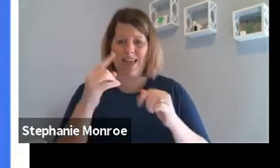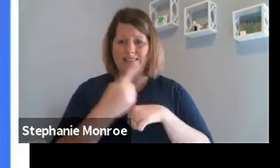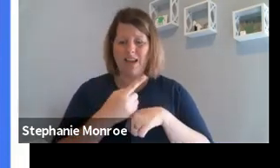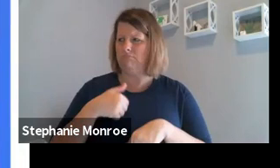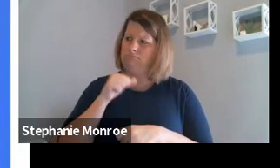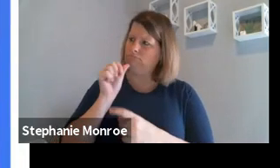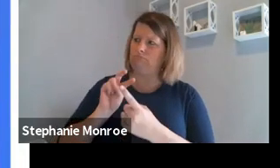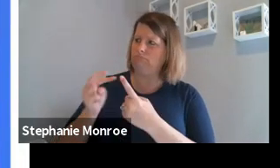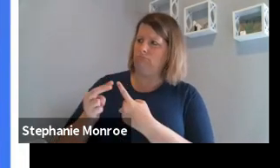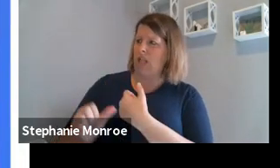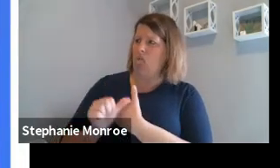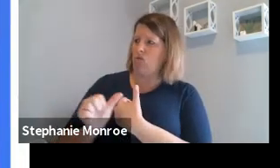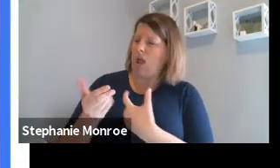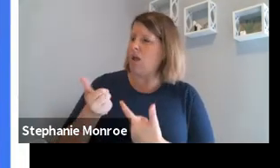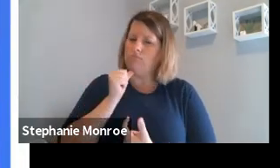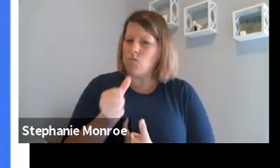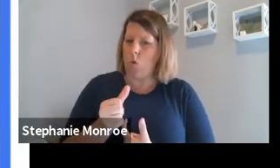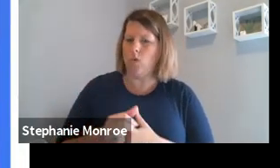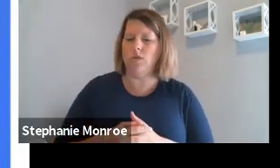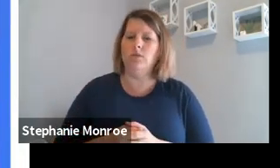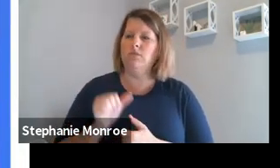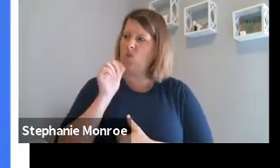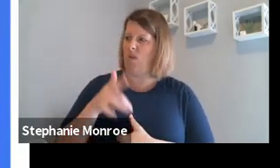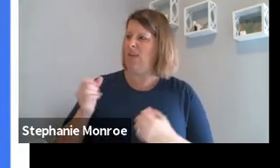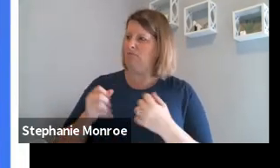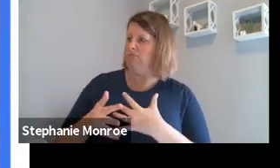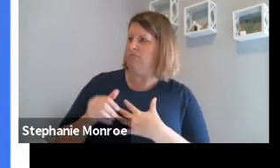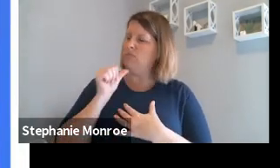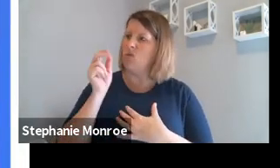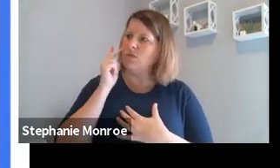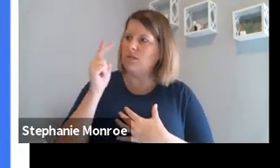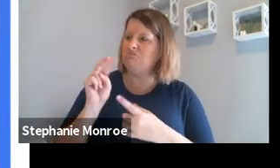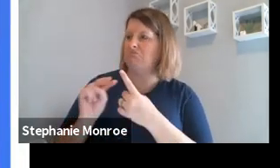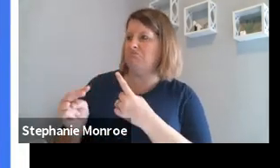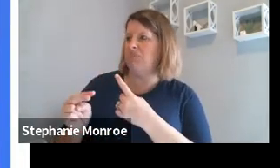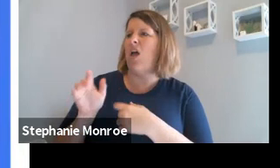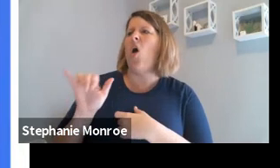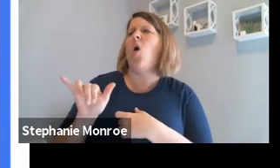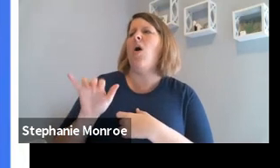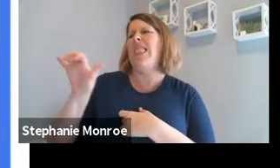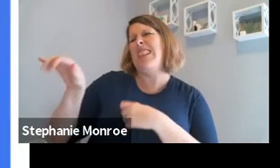as an act of intimidation, it might be perceived as an act of the person is very passionate again,